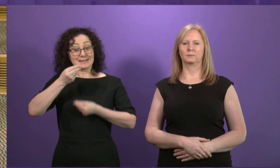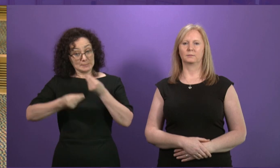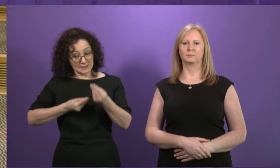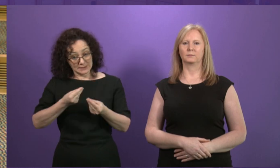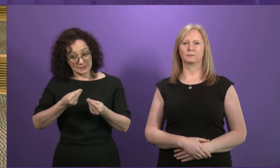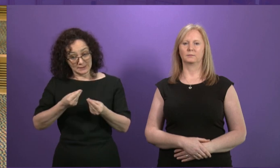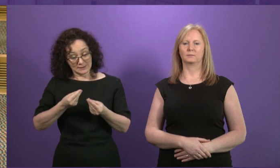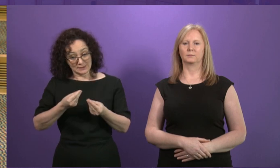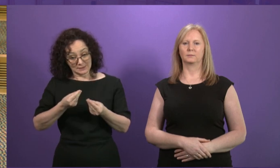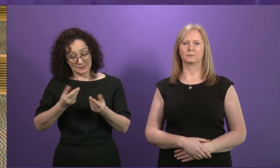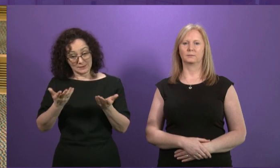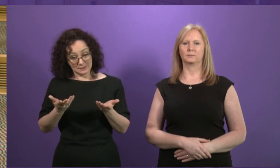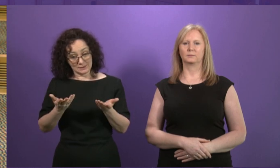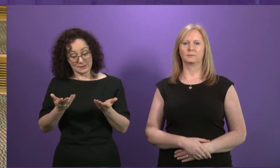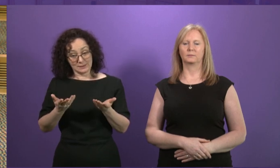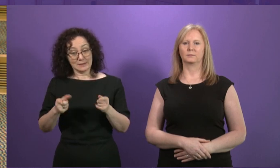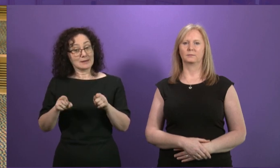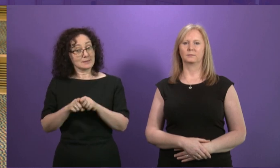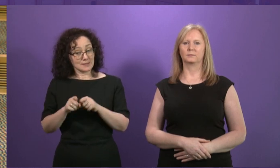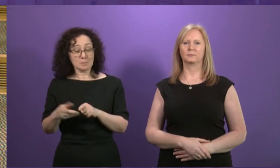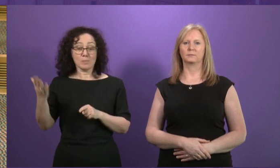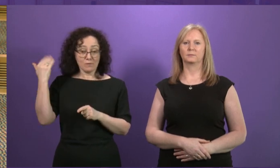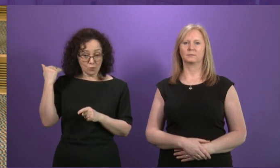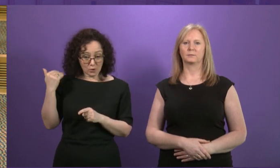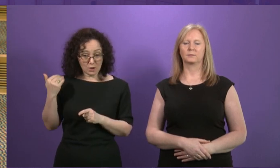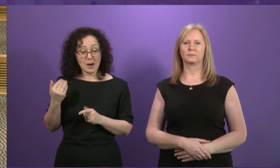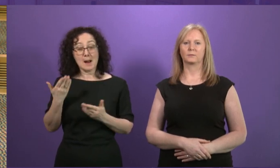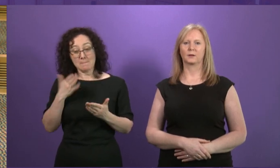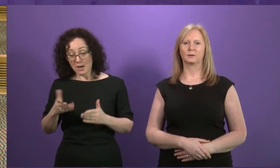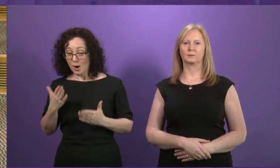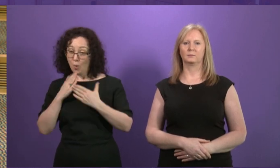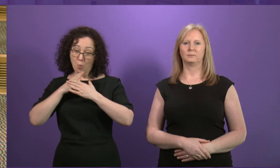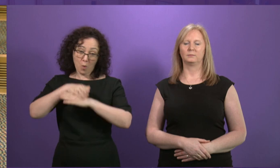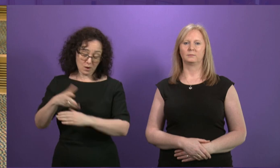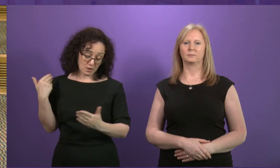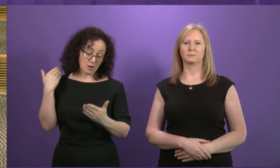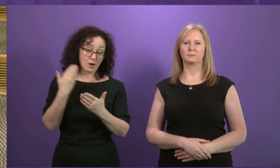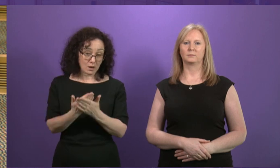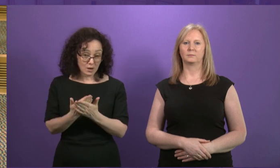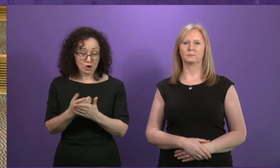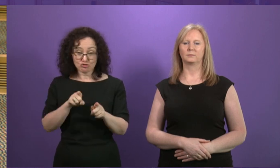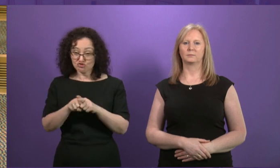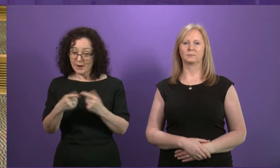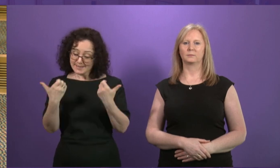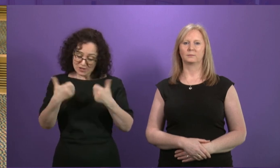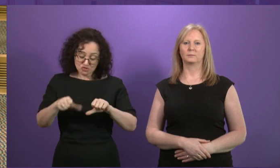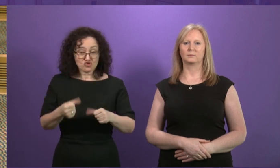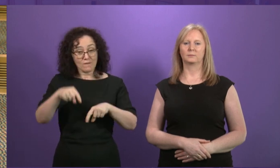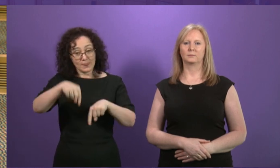the Cabinet Secretary for Justice has done previously, the work that is being done to get the right solution. It is important that that work continues.